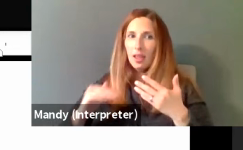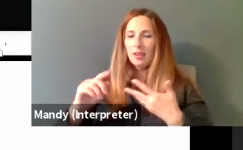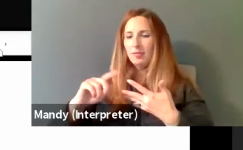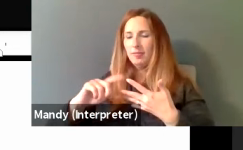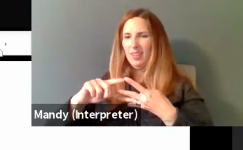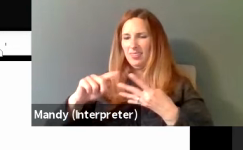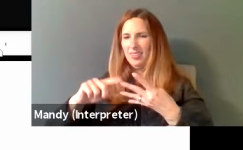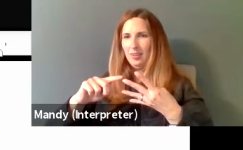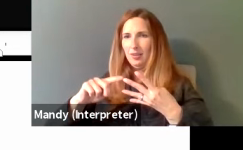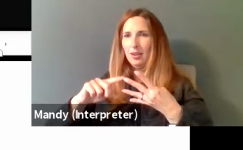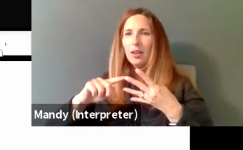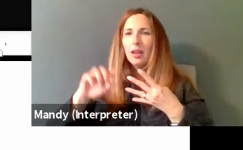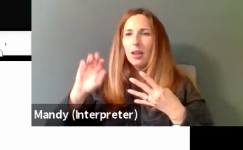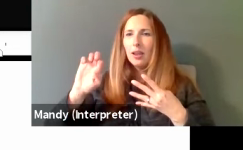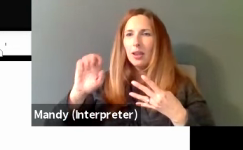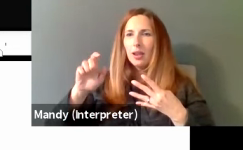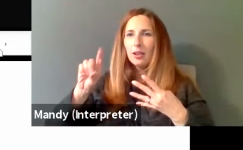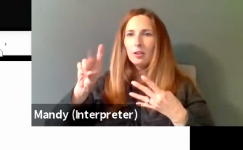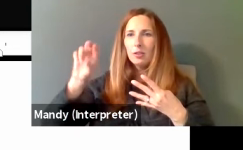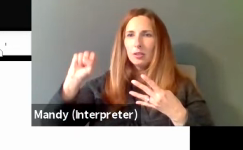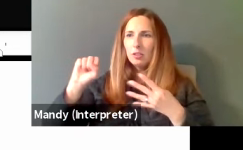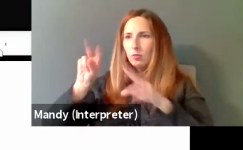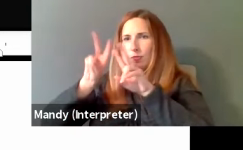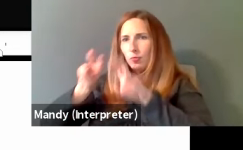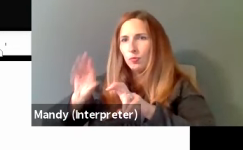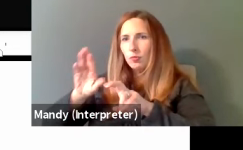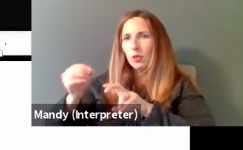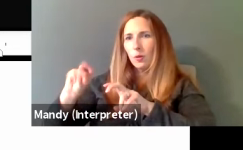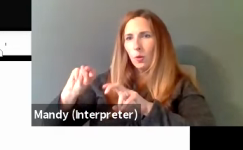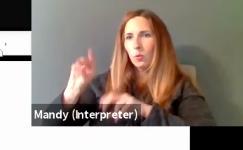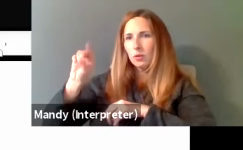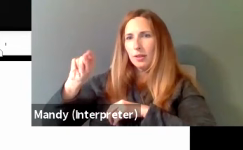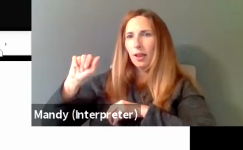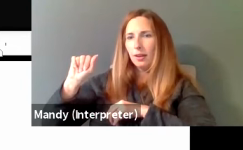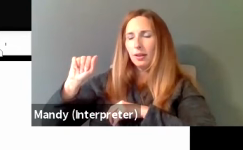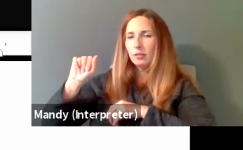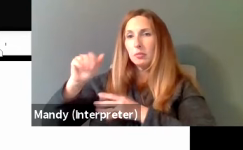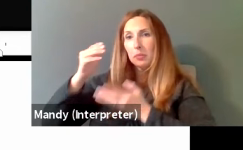to do a one-year look back, a two year look back, or a five-year look back even to see